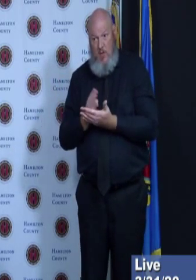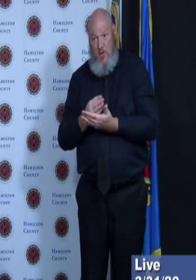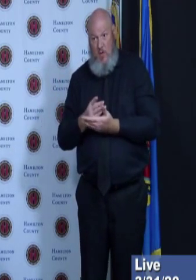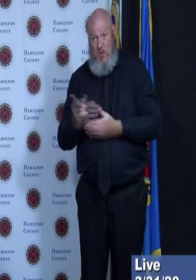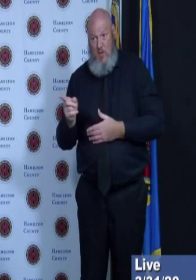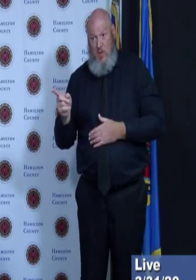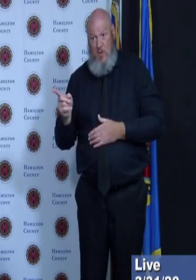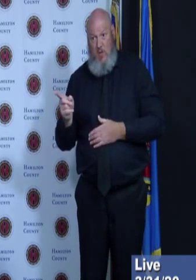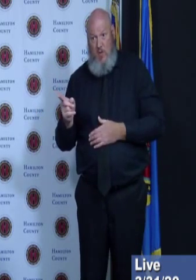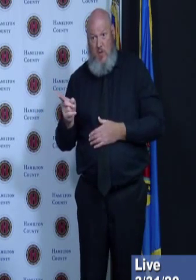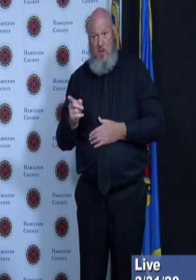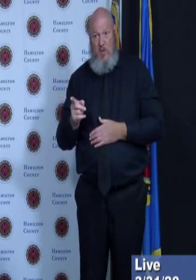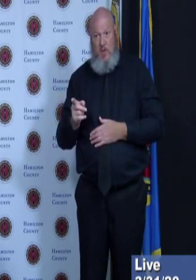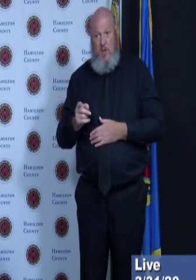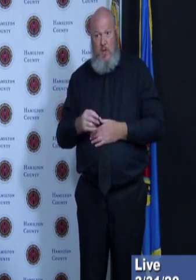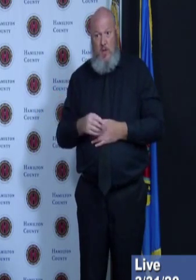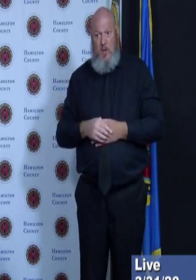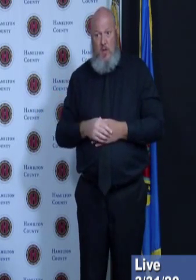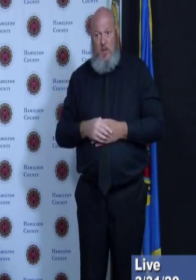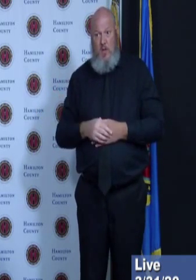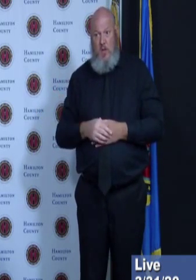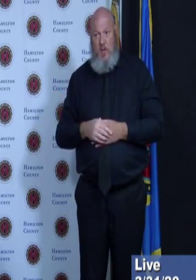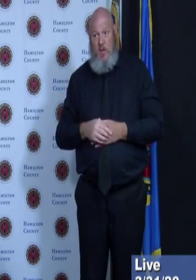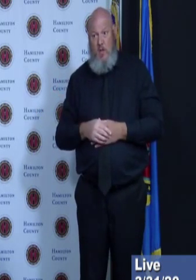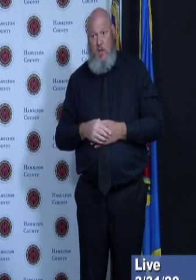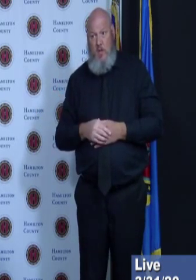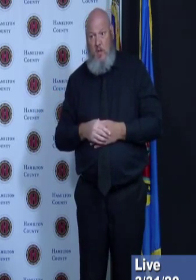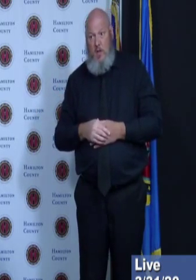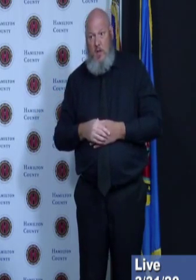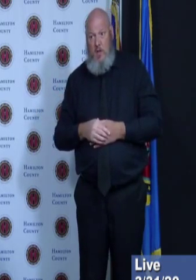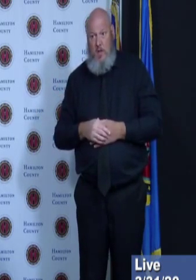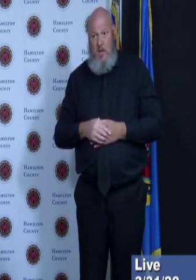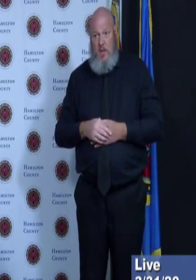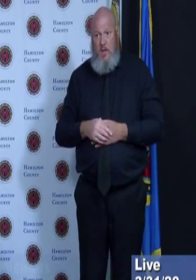situation now obviously we have to do that when Jeff Aluotto and other